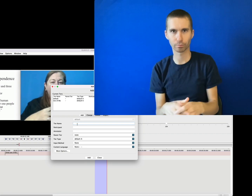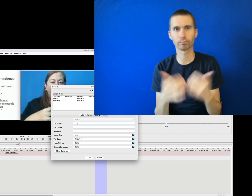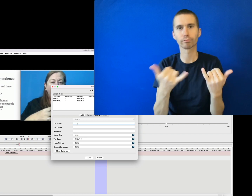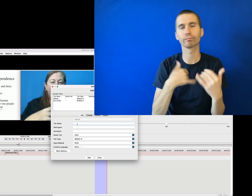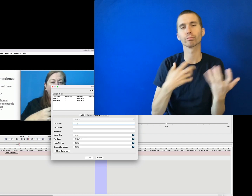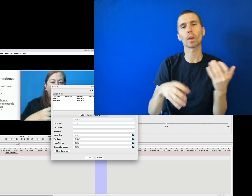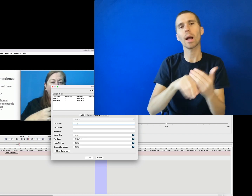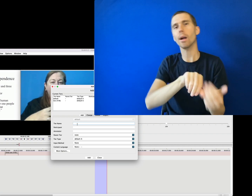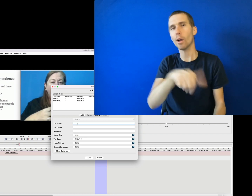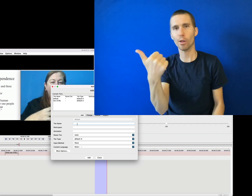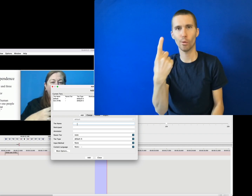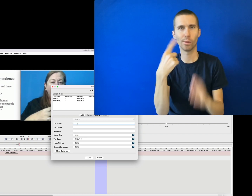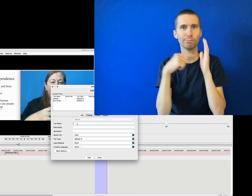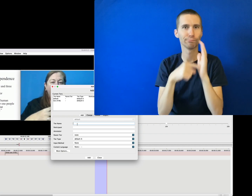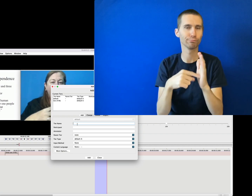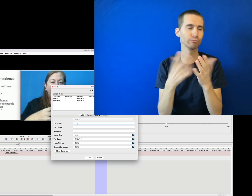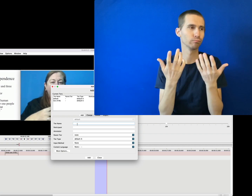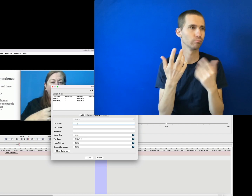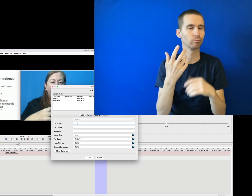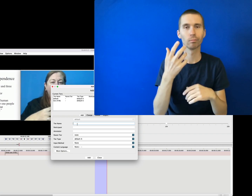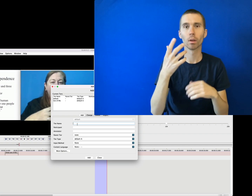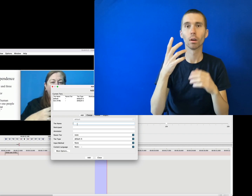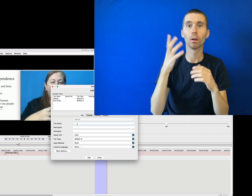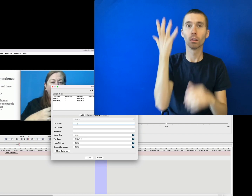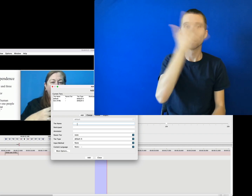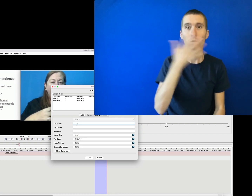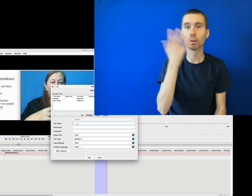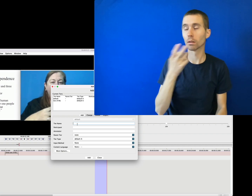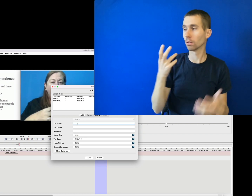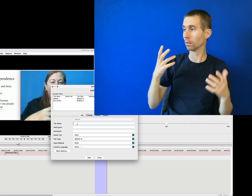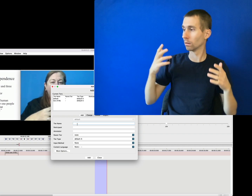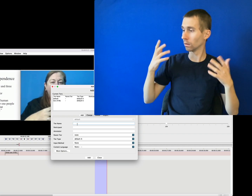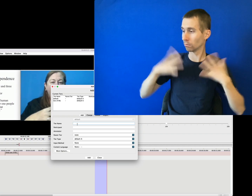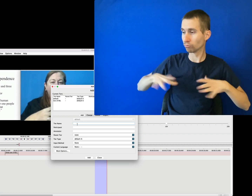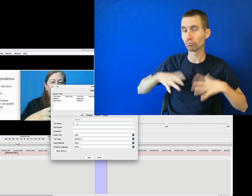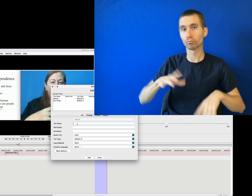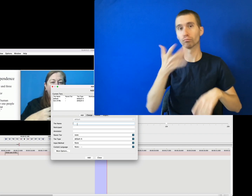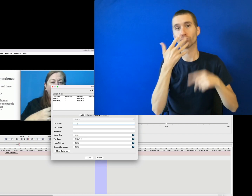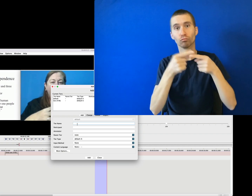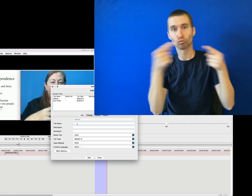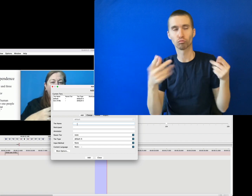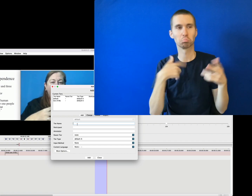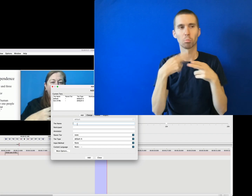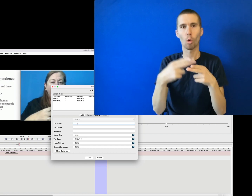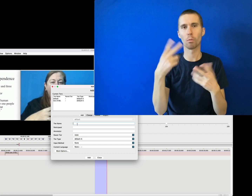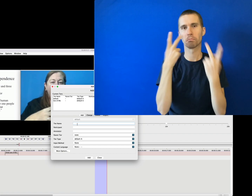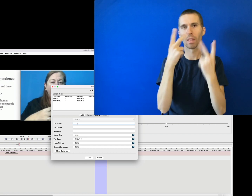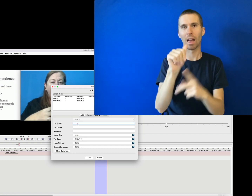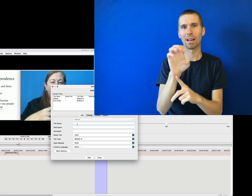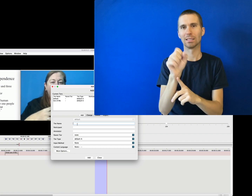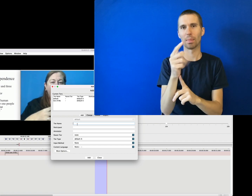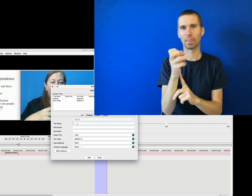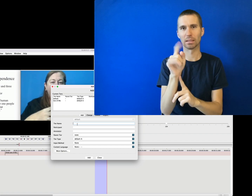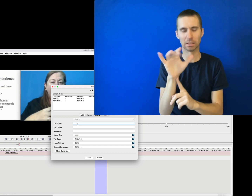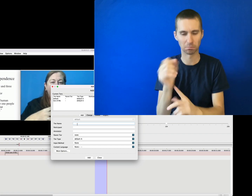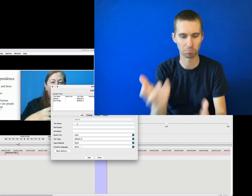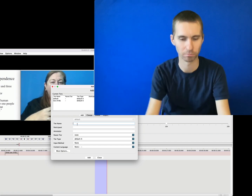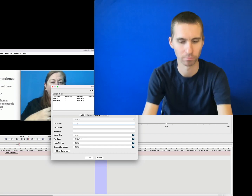Now, I want to add another tier that evaluates the presenter's use of clothes (e.g. color contrast), and I will type the tier name as "Aesthetics."